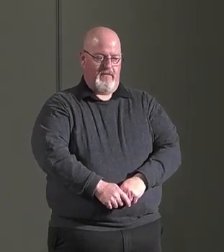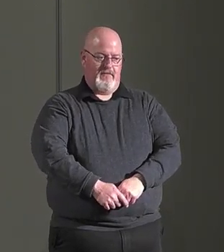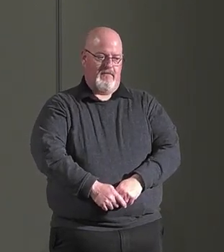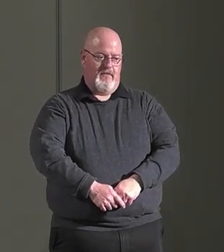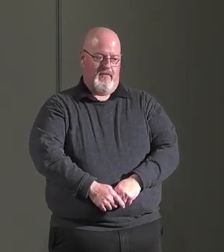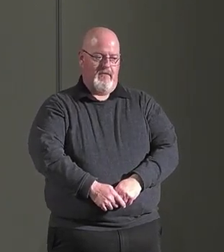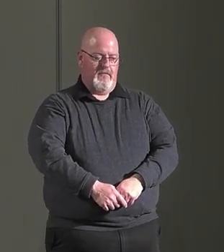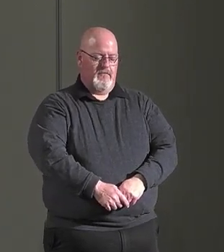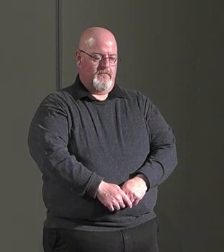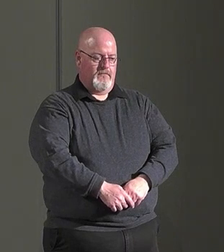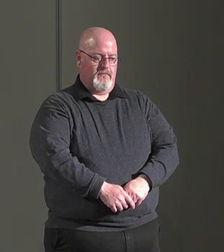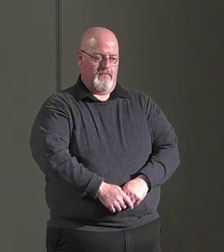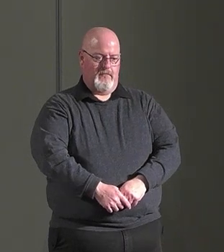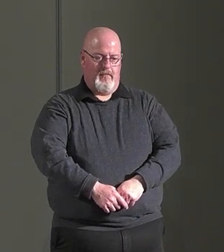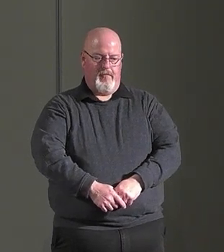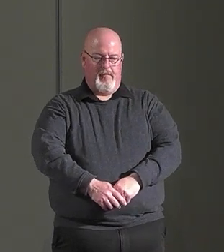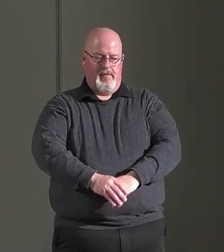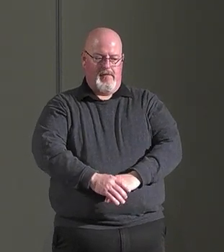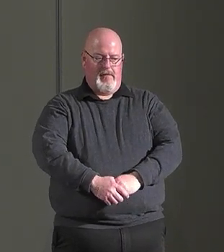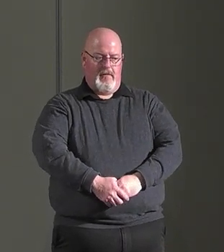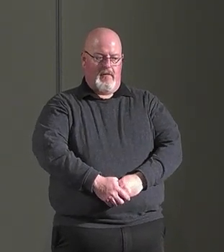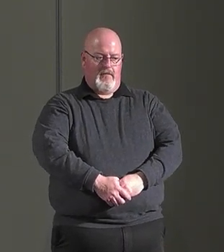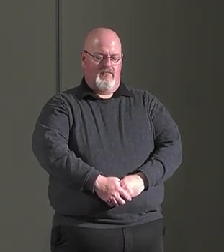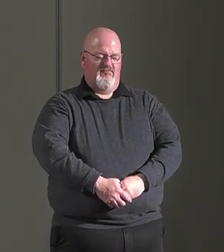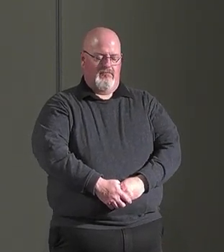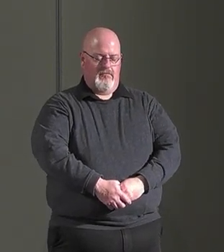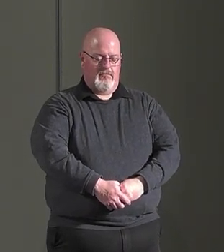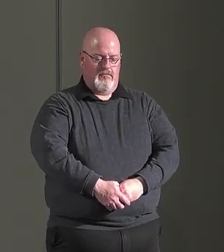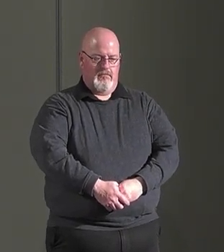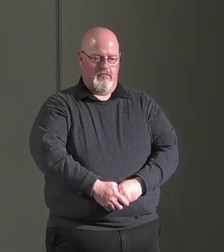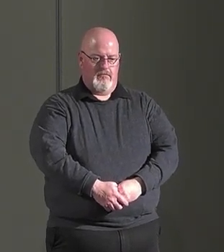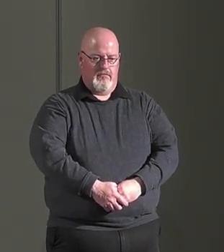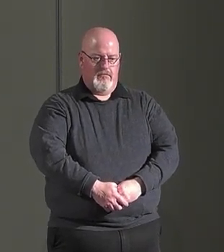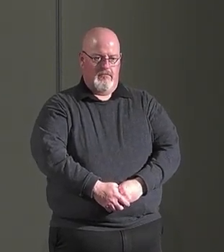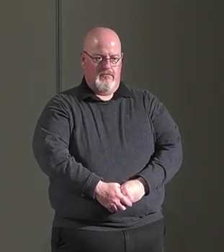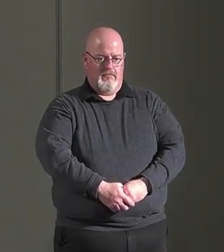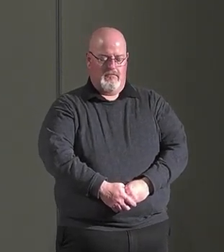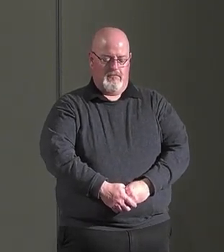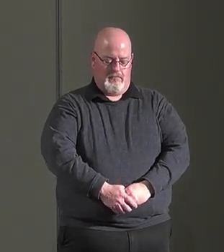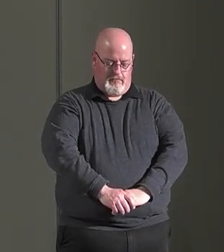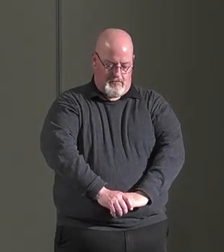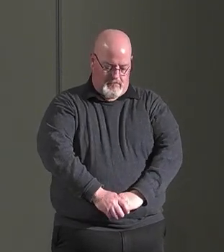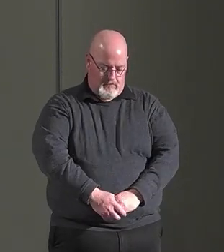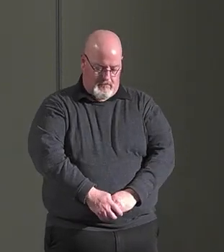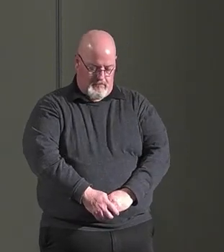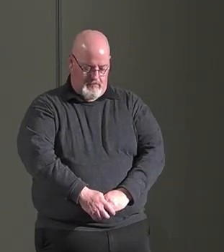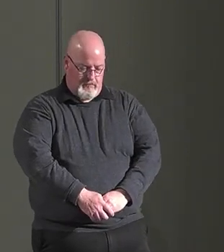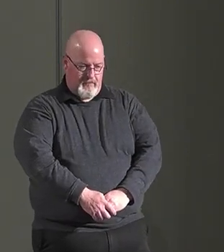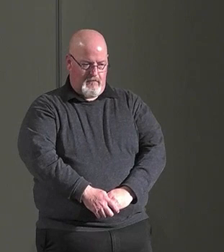we have. We have a goal to expand the capacity deaf and hard of hearing individuals to solve